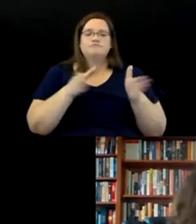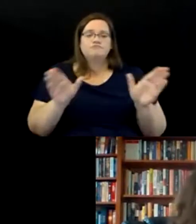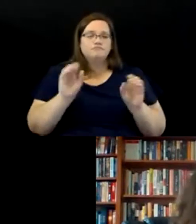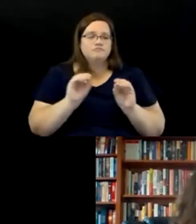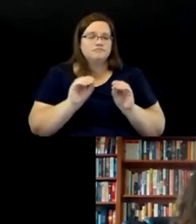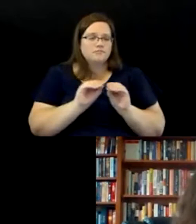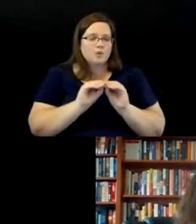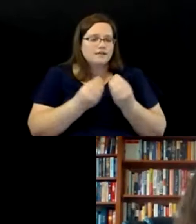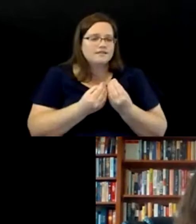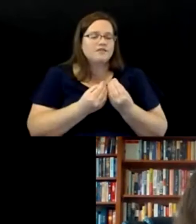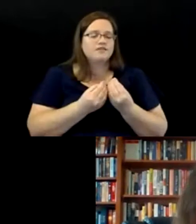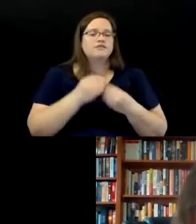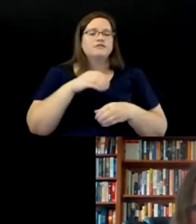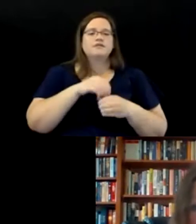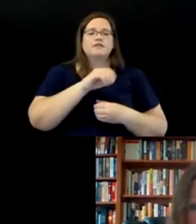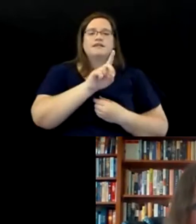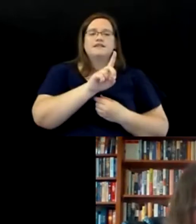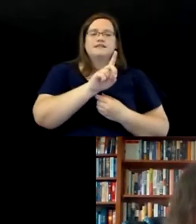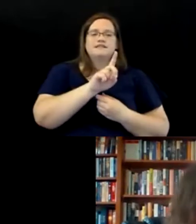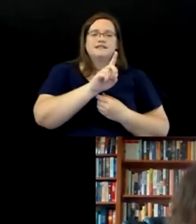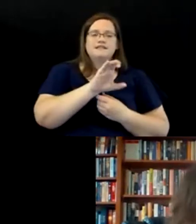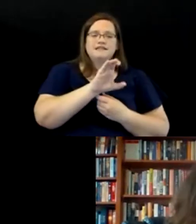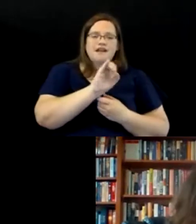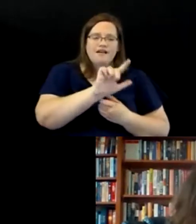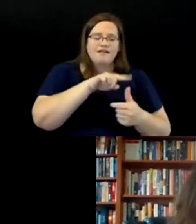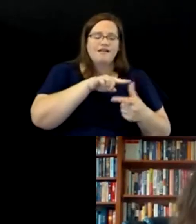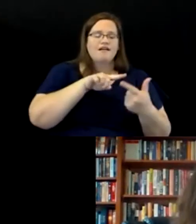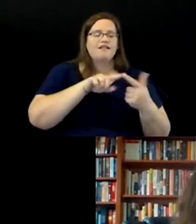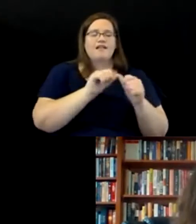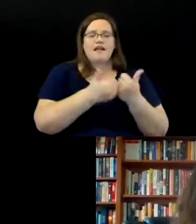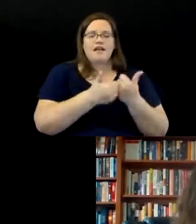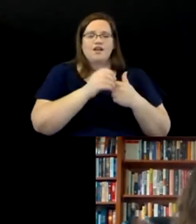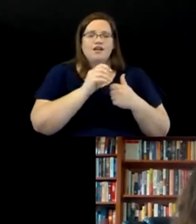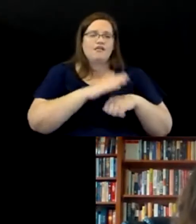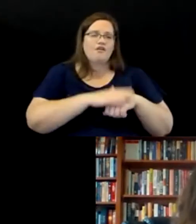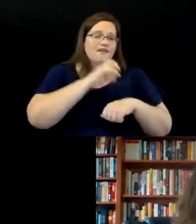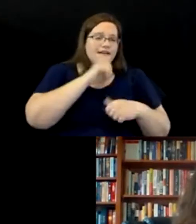include VCIL, area agencies on aging, State of Vermont, and really everyone